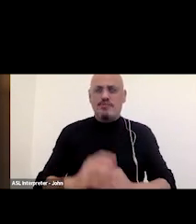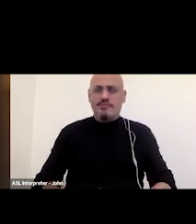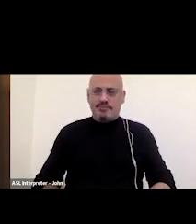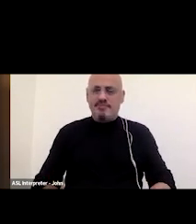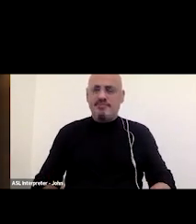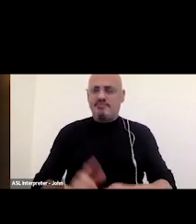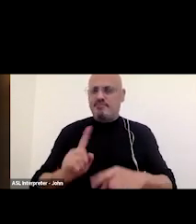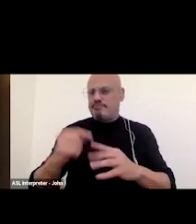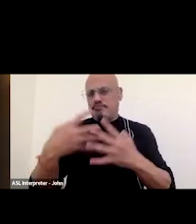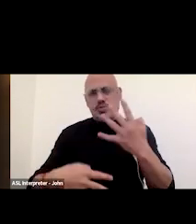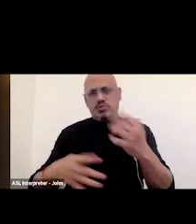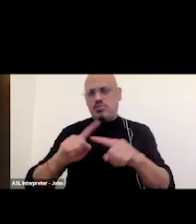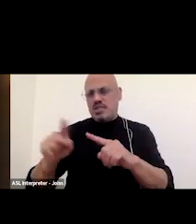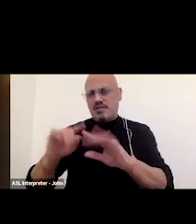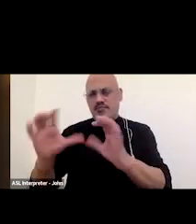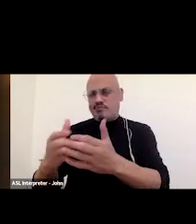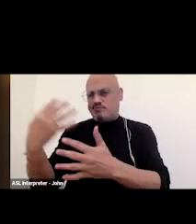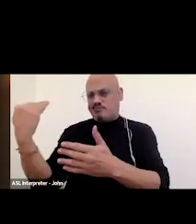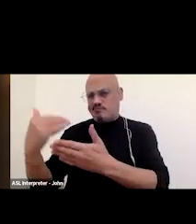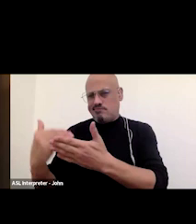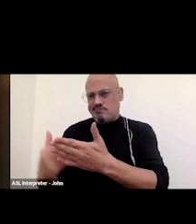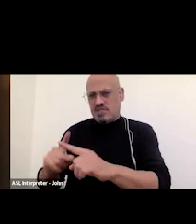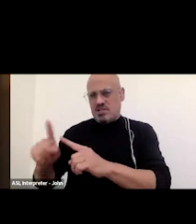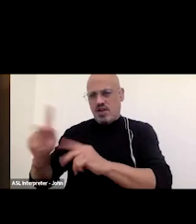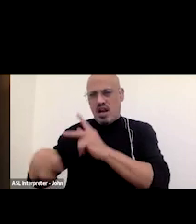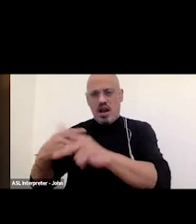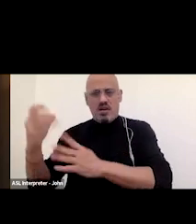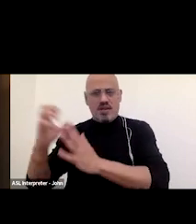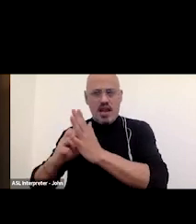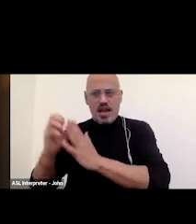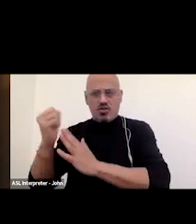there's a whole section of the listings on cancers. So the requirements